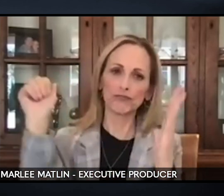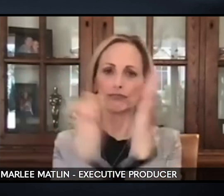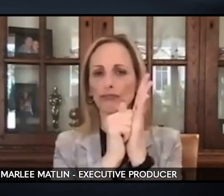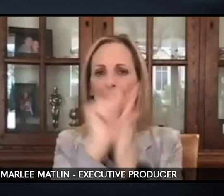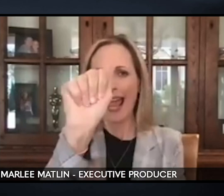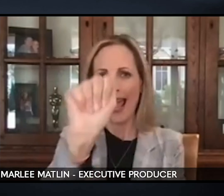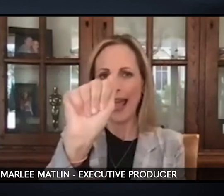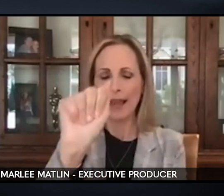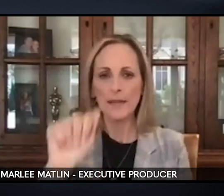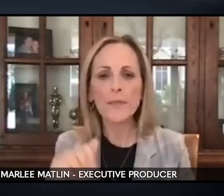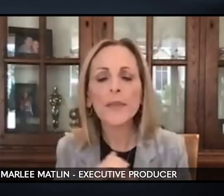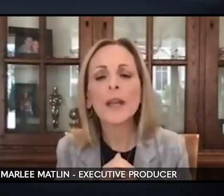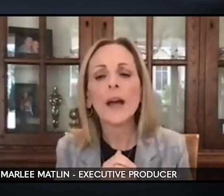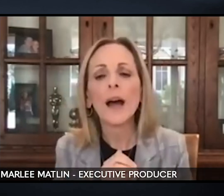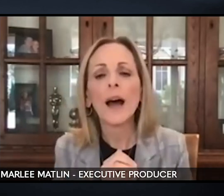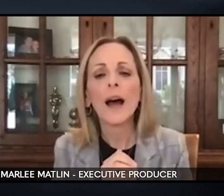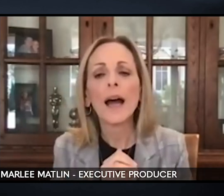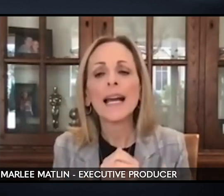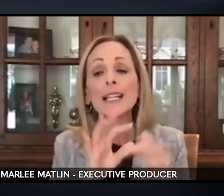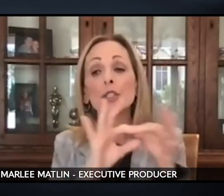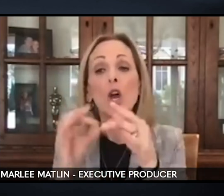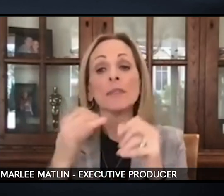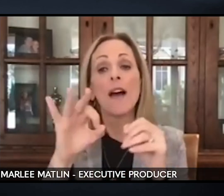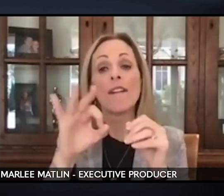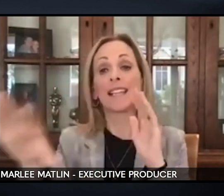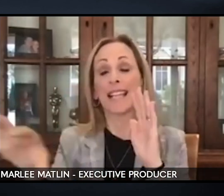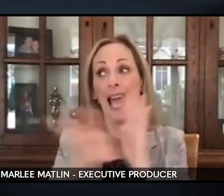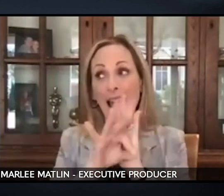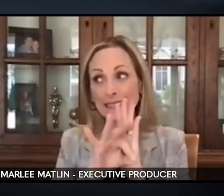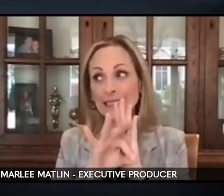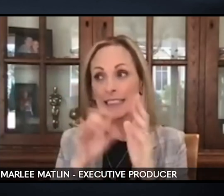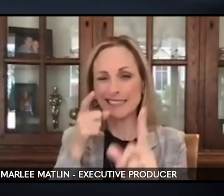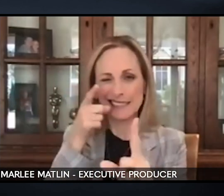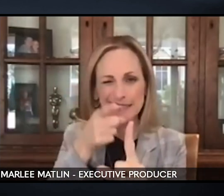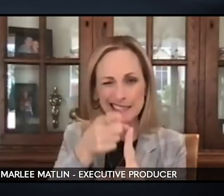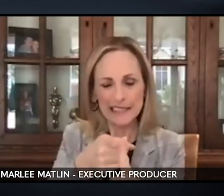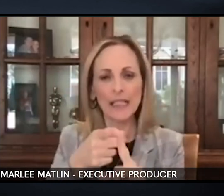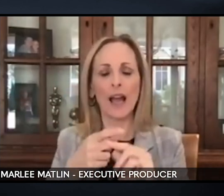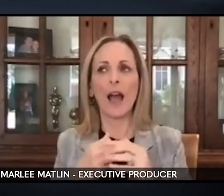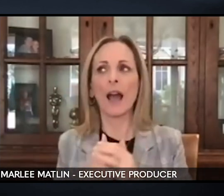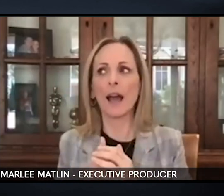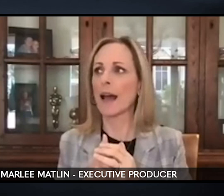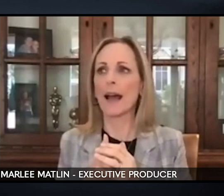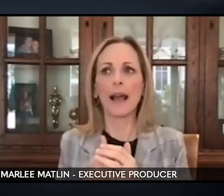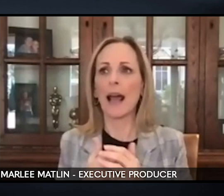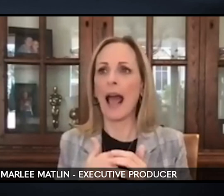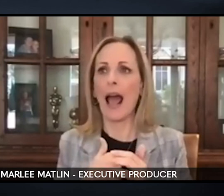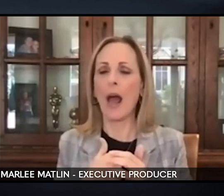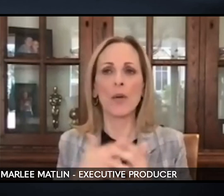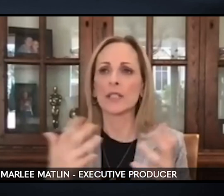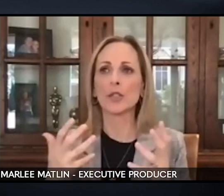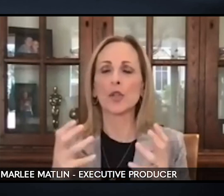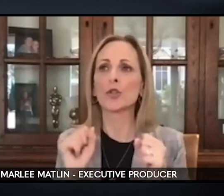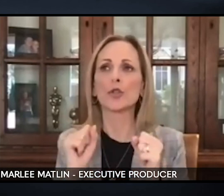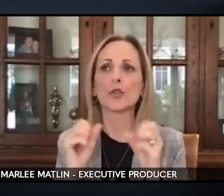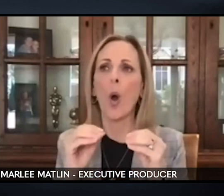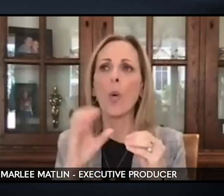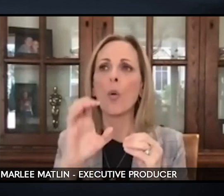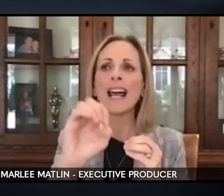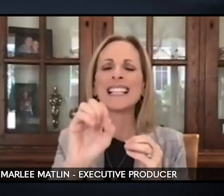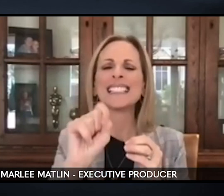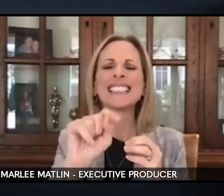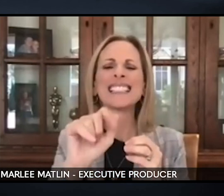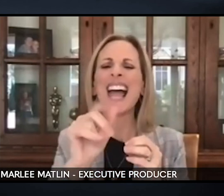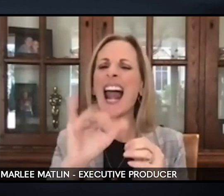authentic, I say with a capital A, because in terms of casting. There was,